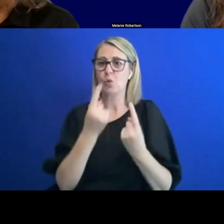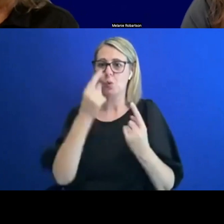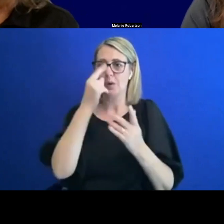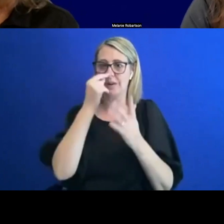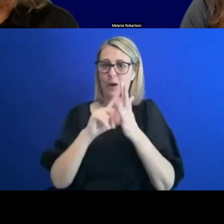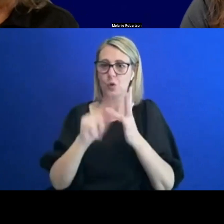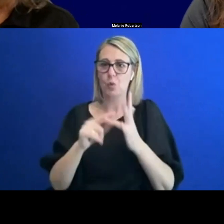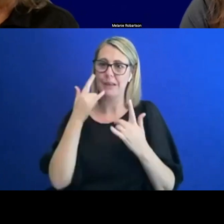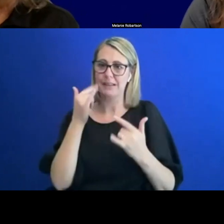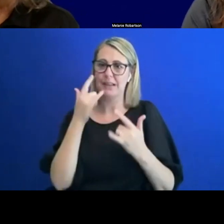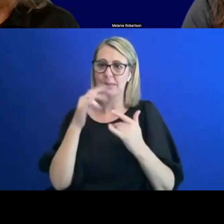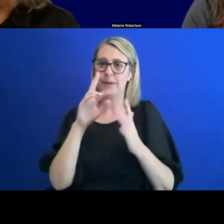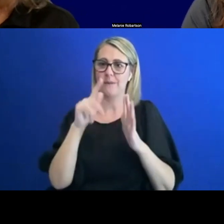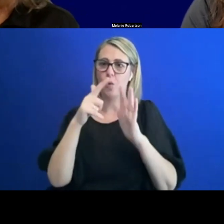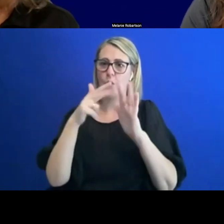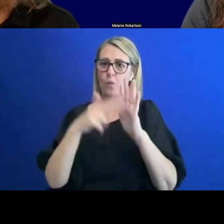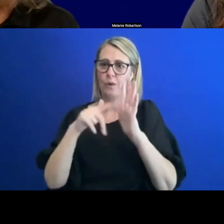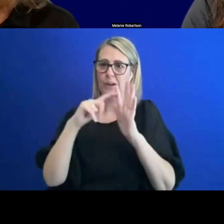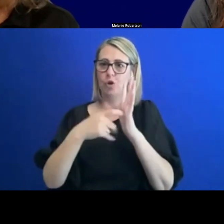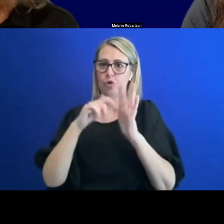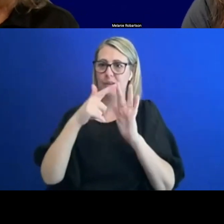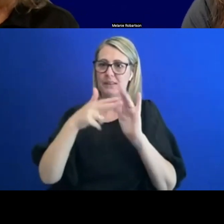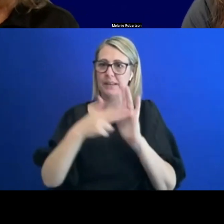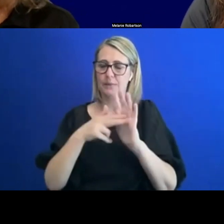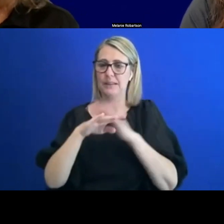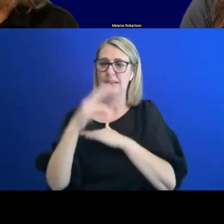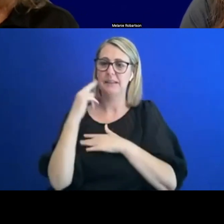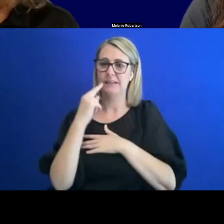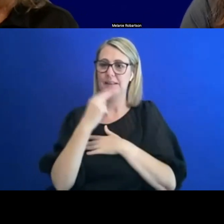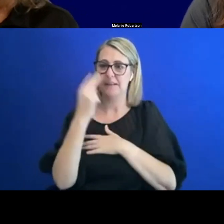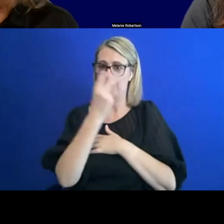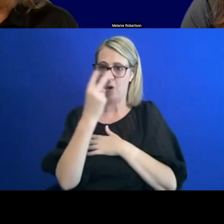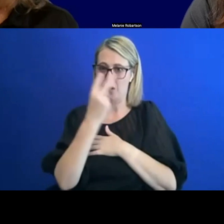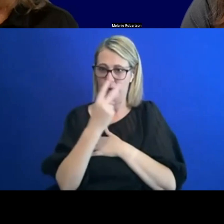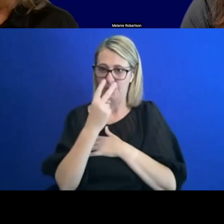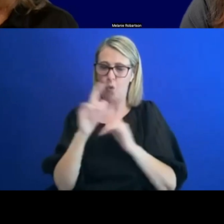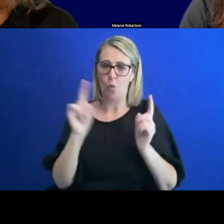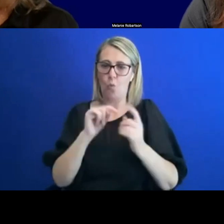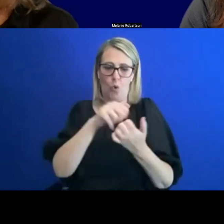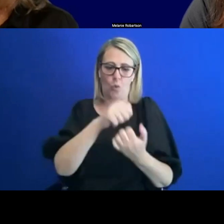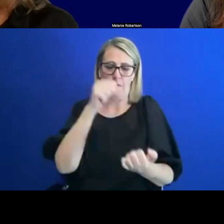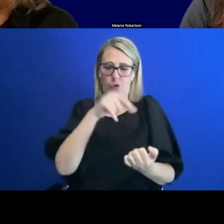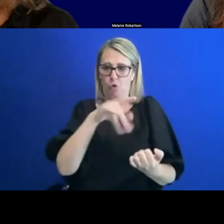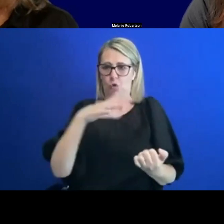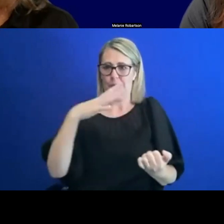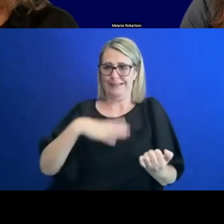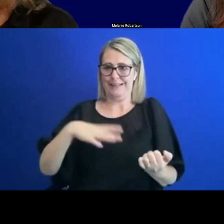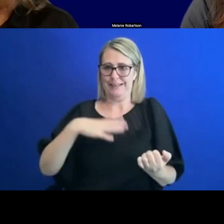for interoception in deafblindness or what qualifications do you need to have